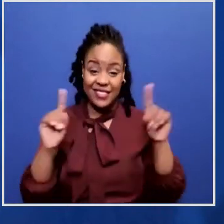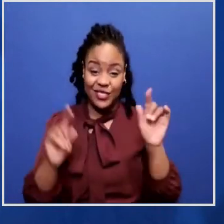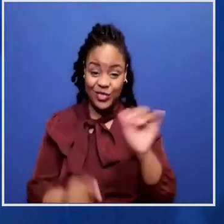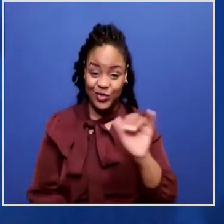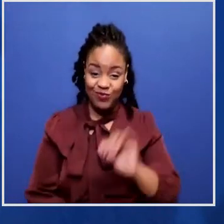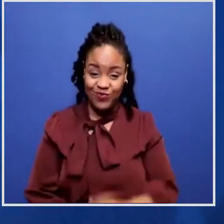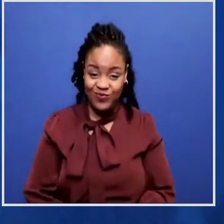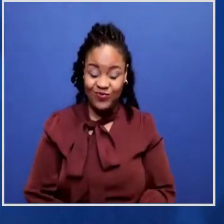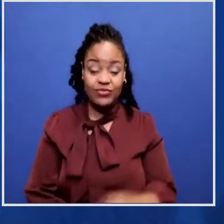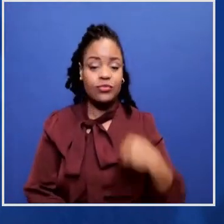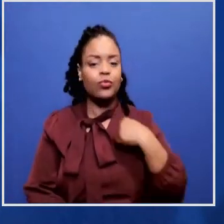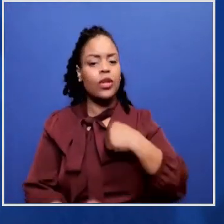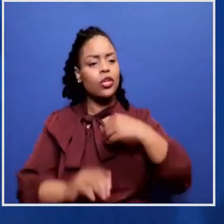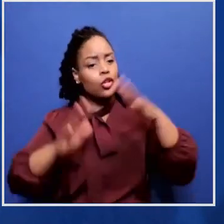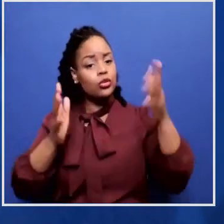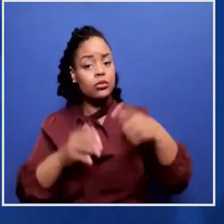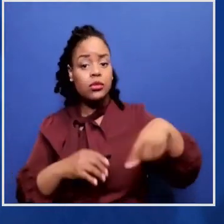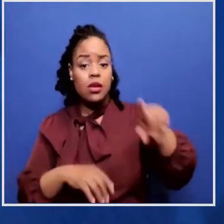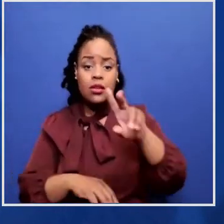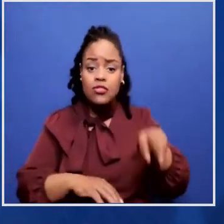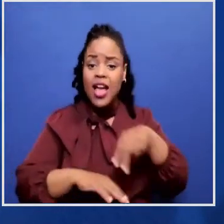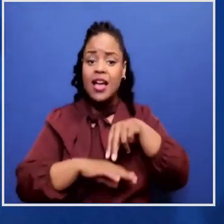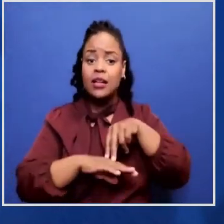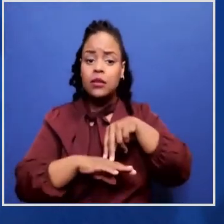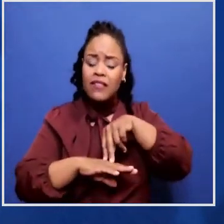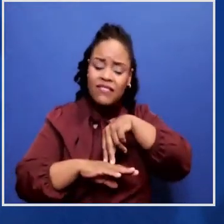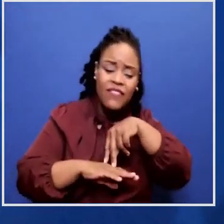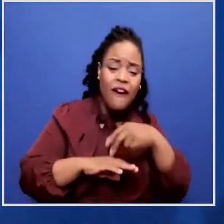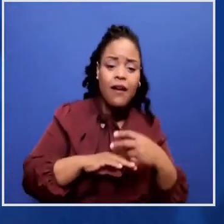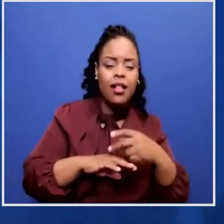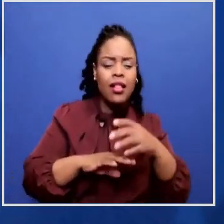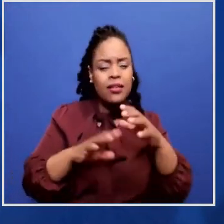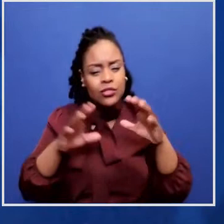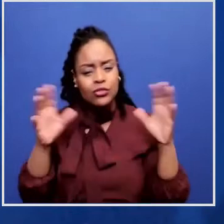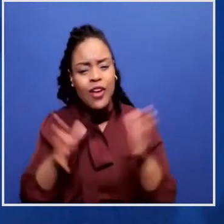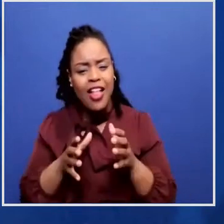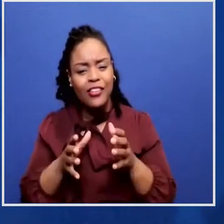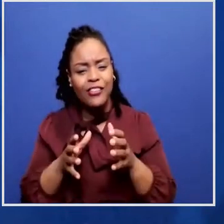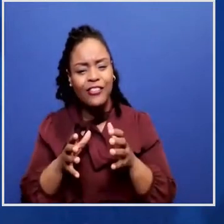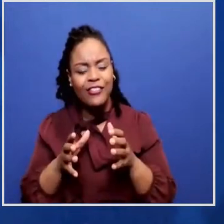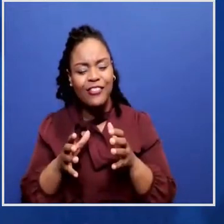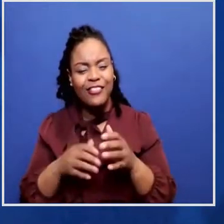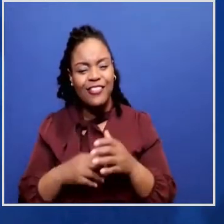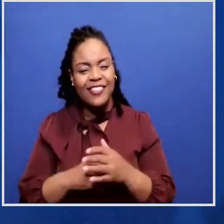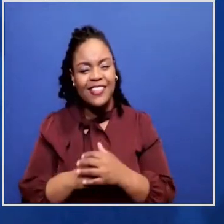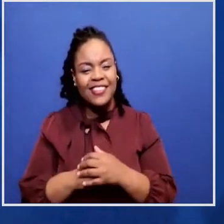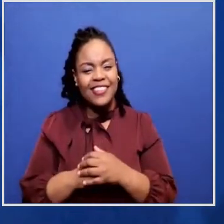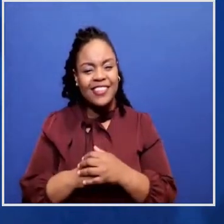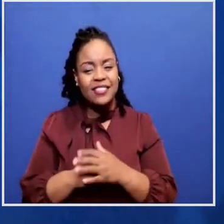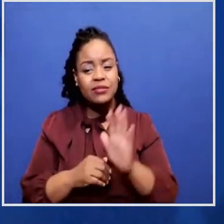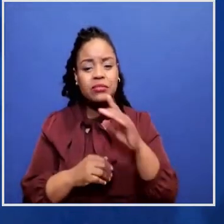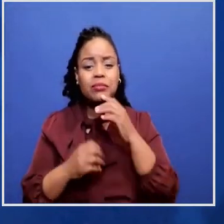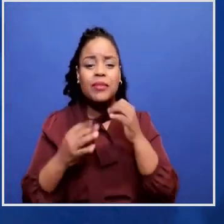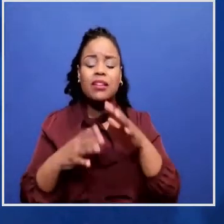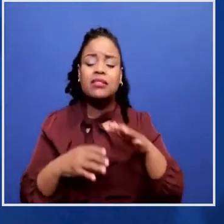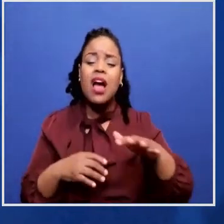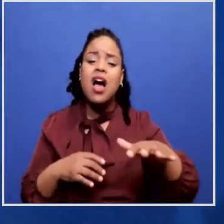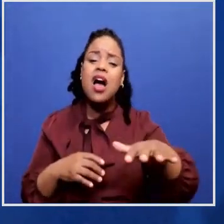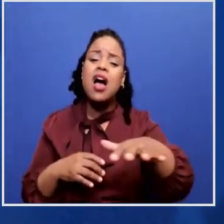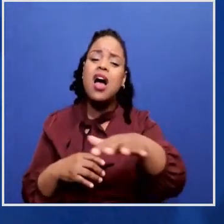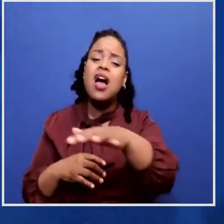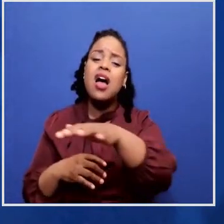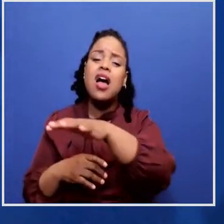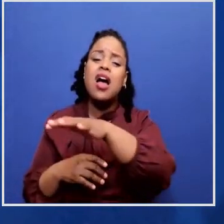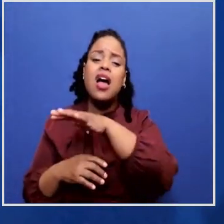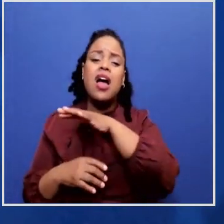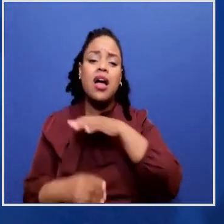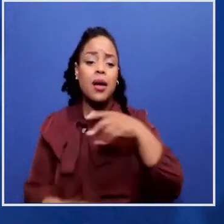SUCCEED. THAT WE RISE AND FALL